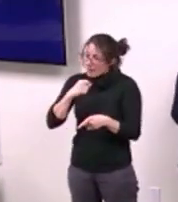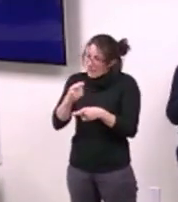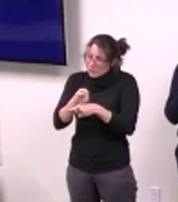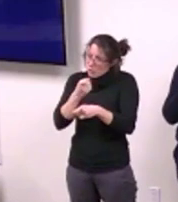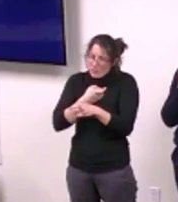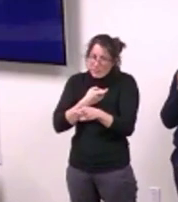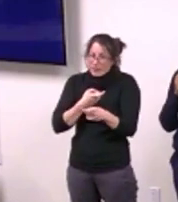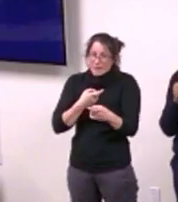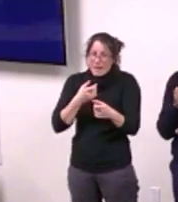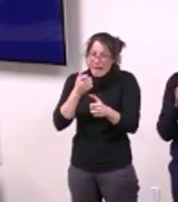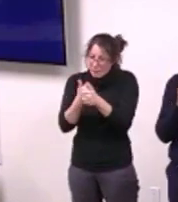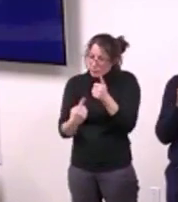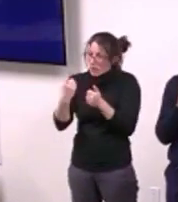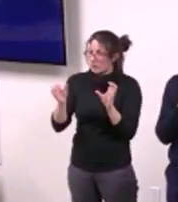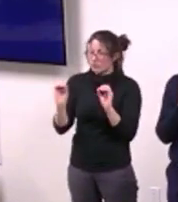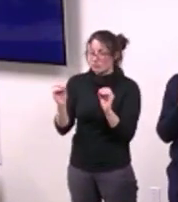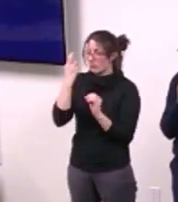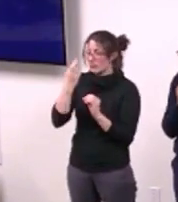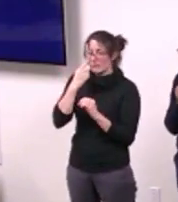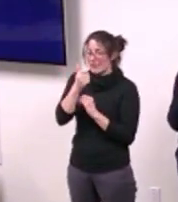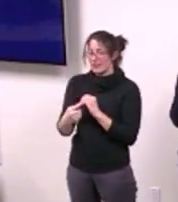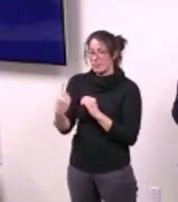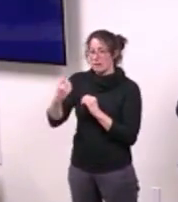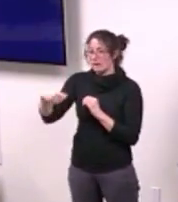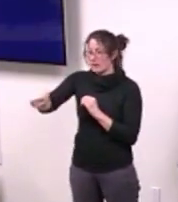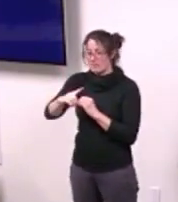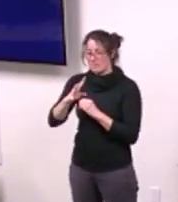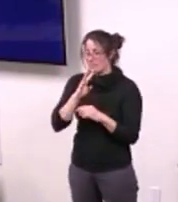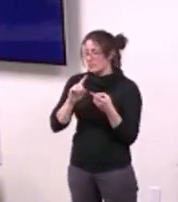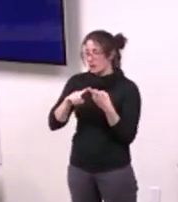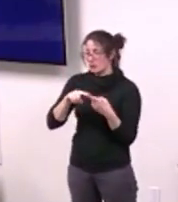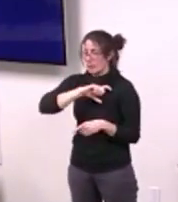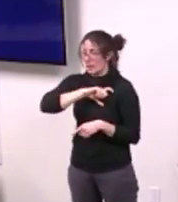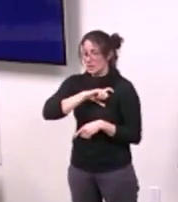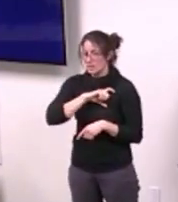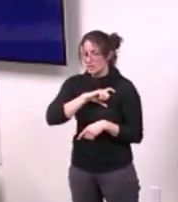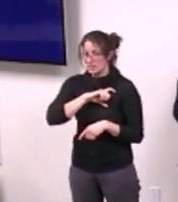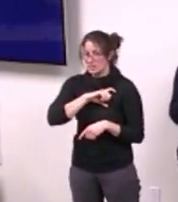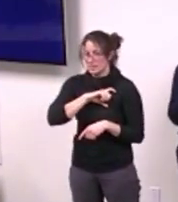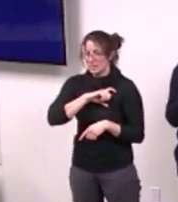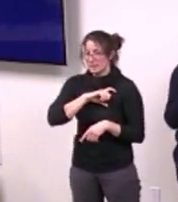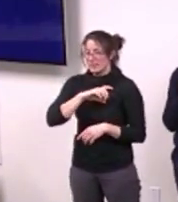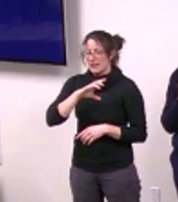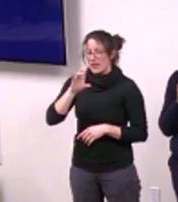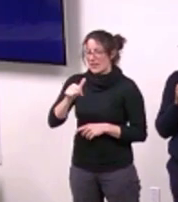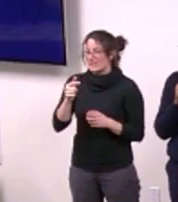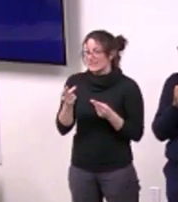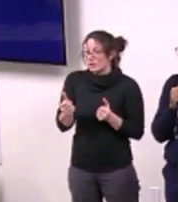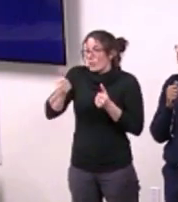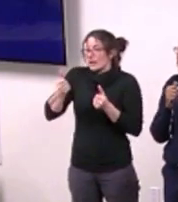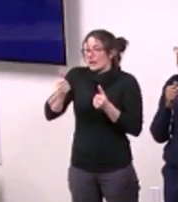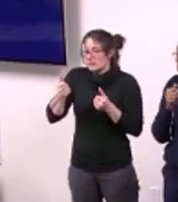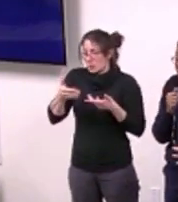There is no reason for anyone to talk to the police. That is the quickest way for you to get arrested.